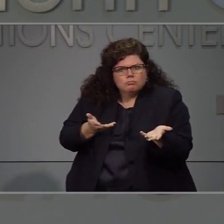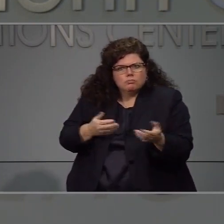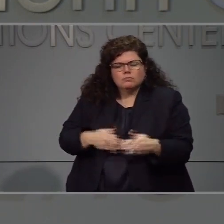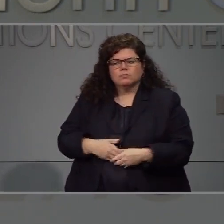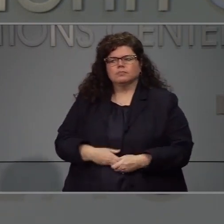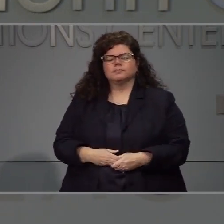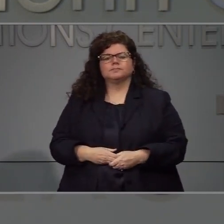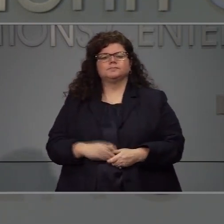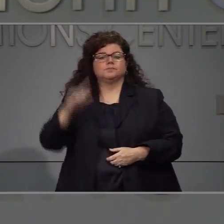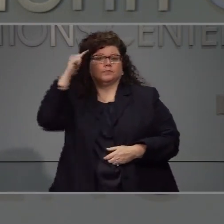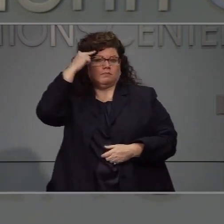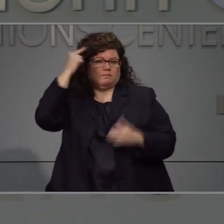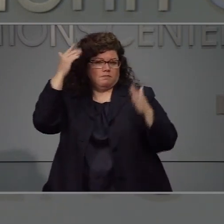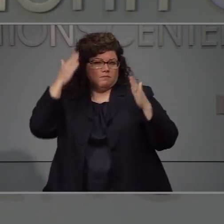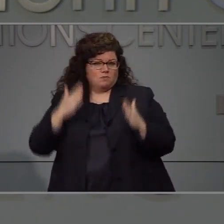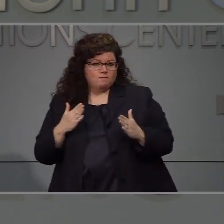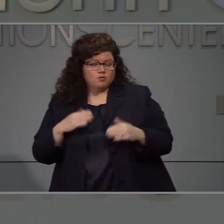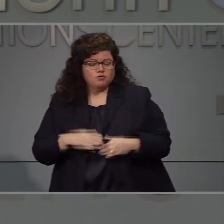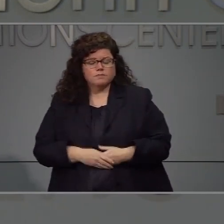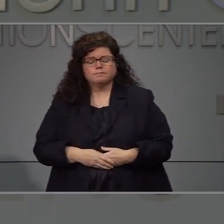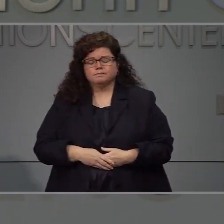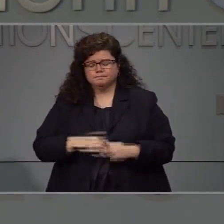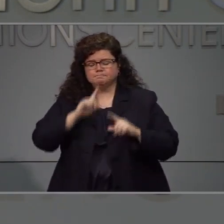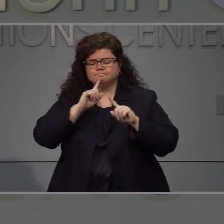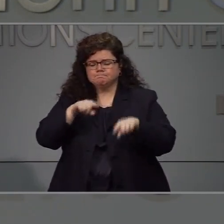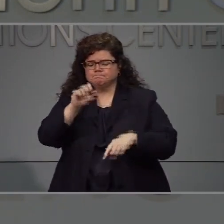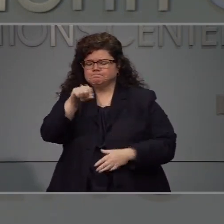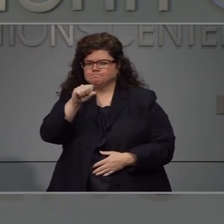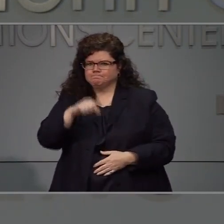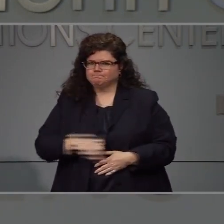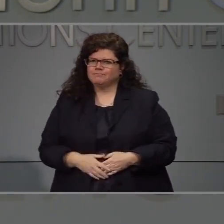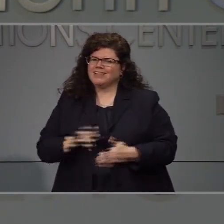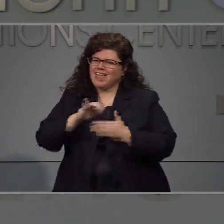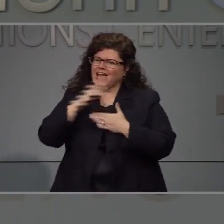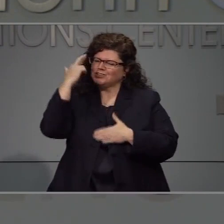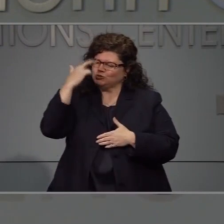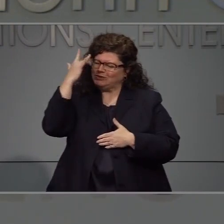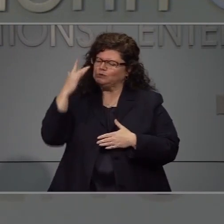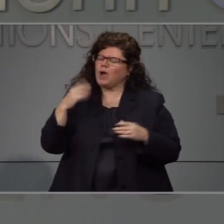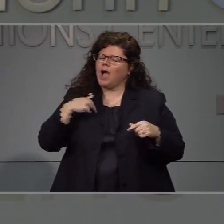ONLY THING THAT STRUCK SHUN IS SAFER TOO DANGEROUS. WE WE LOOK AT TRENDS OVER TIME AND DOCTOR COHEN JUST WANT